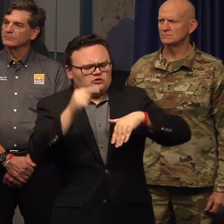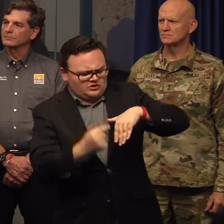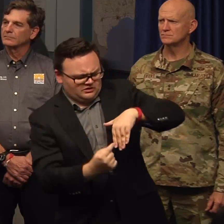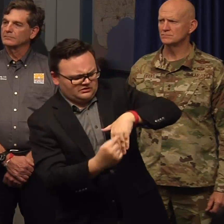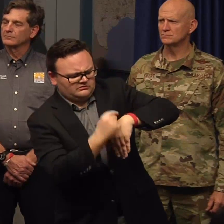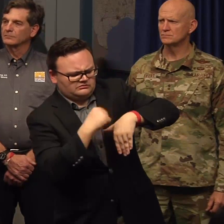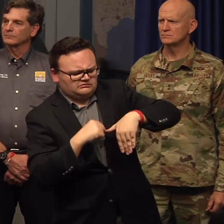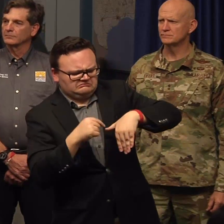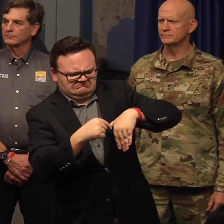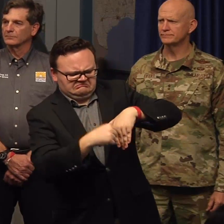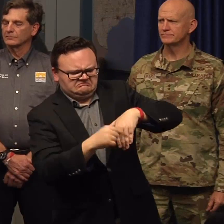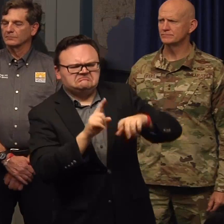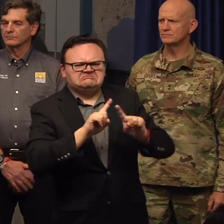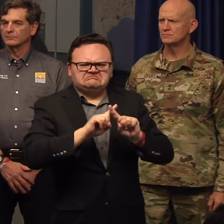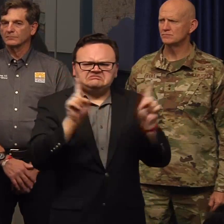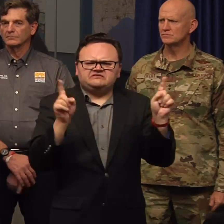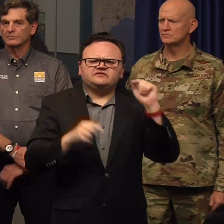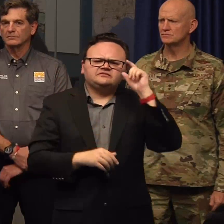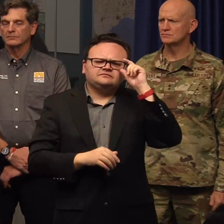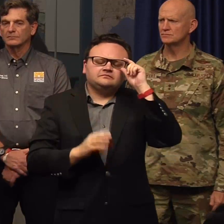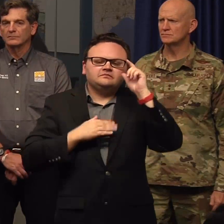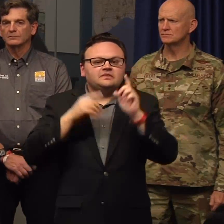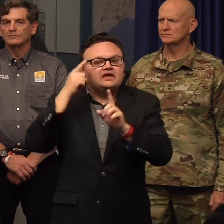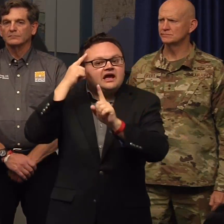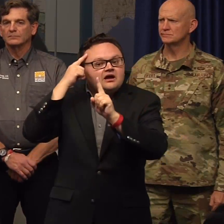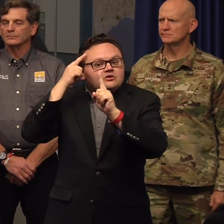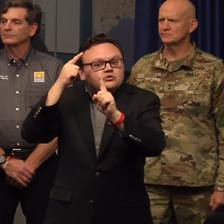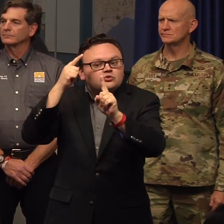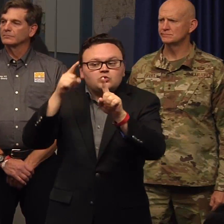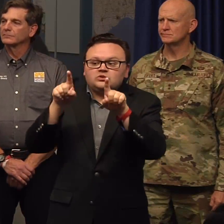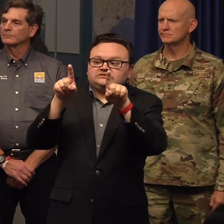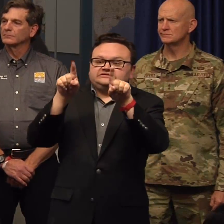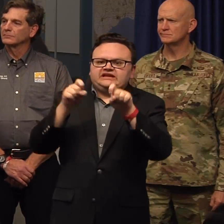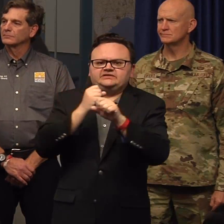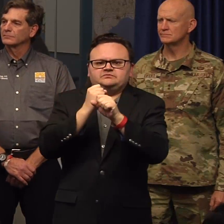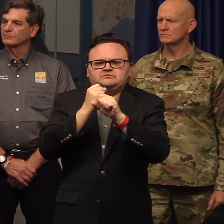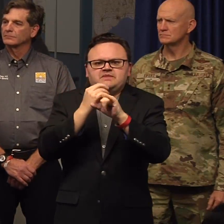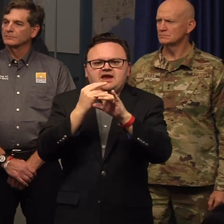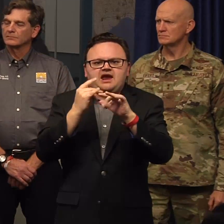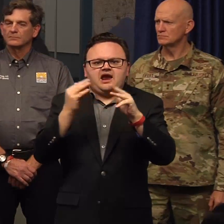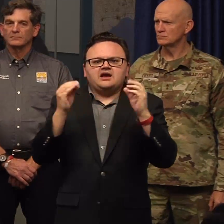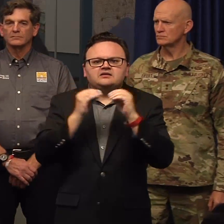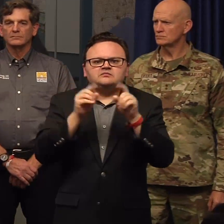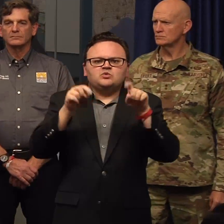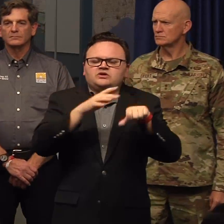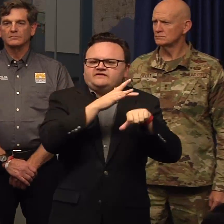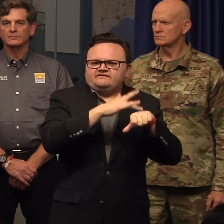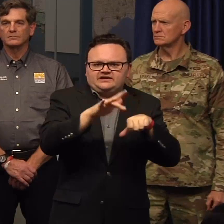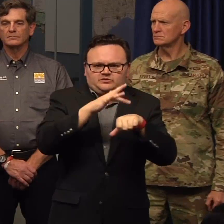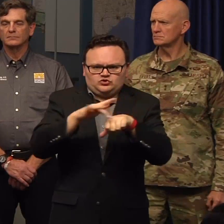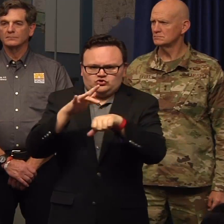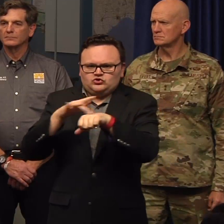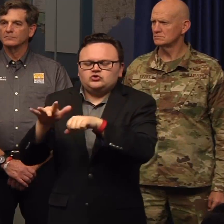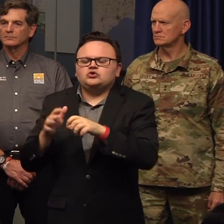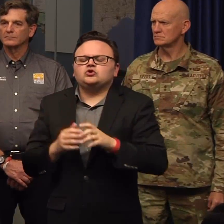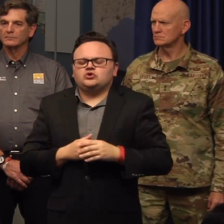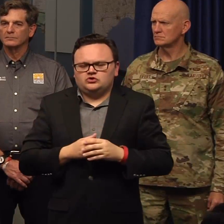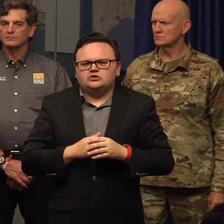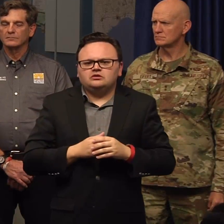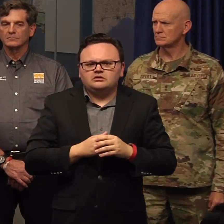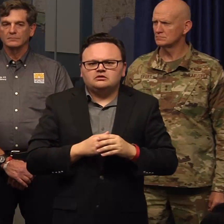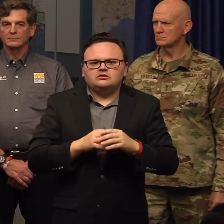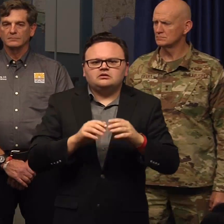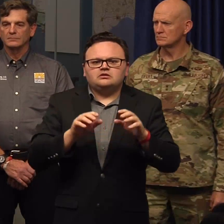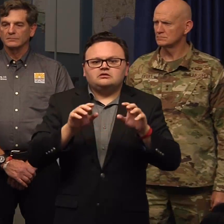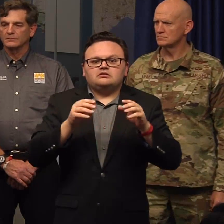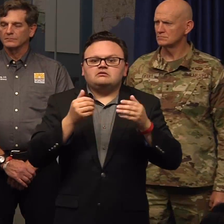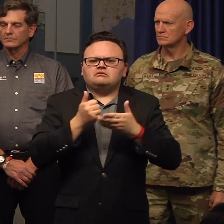BEEN REPORTED AND IDENTIFIED,